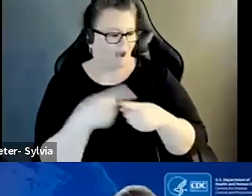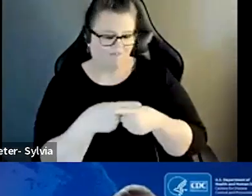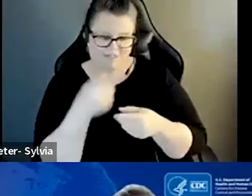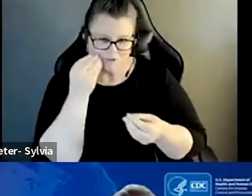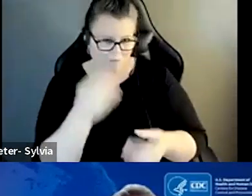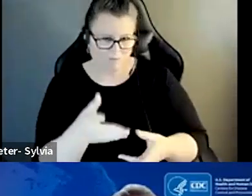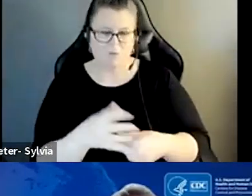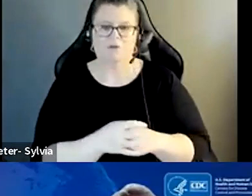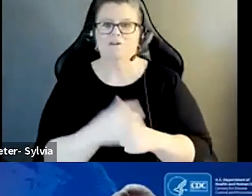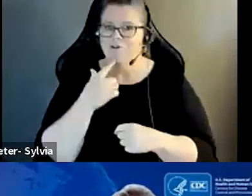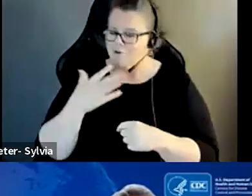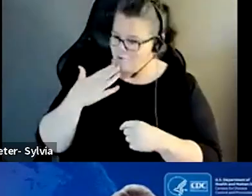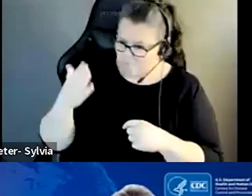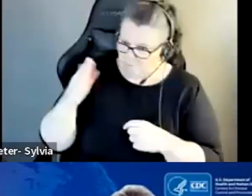Good morning, Jill. Miss Valdes Lupe.